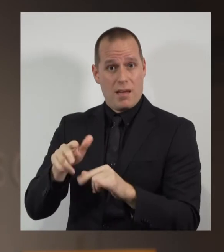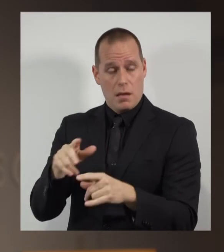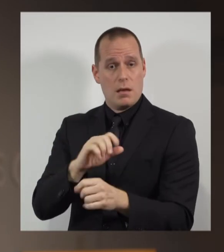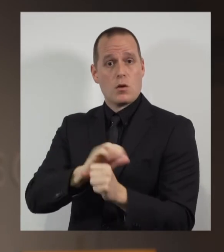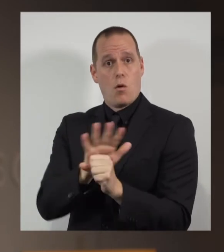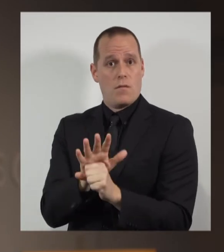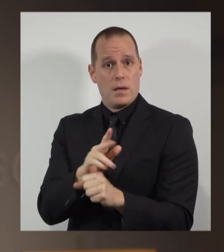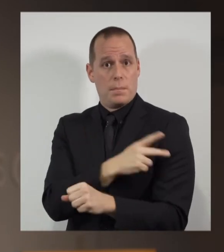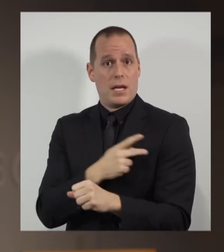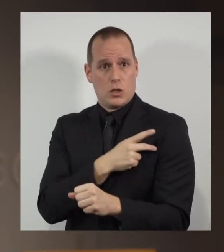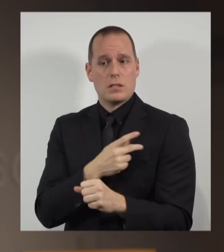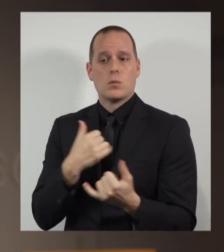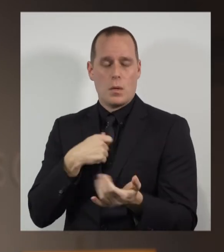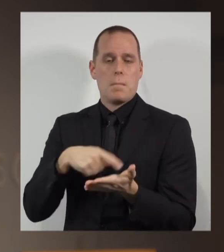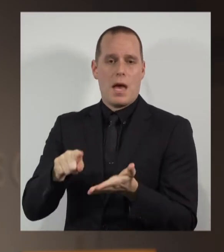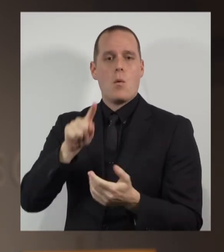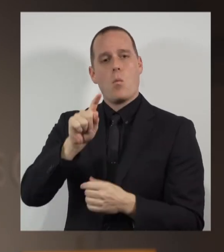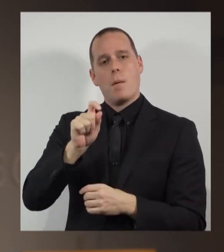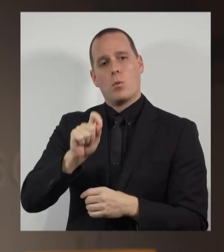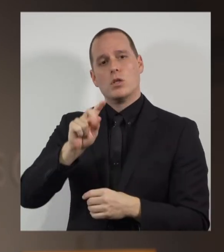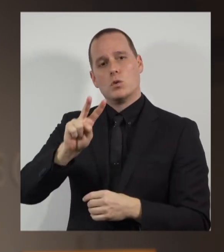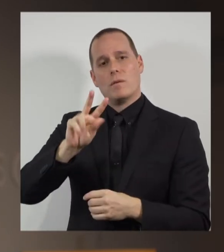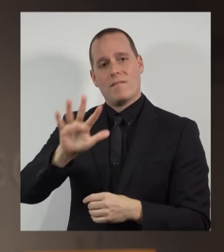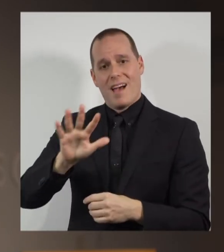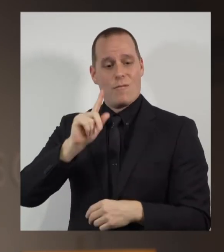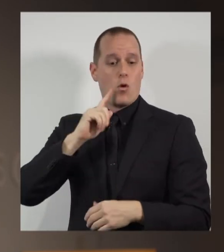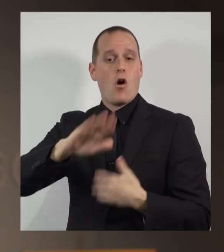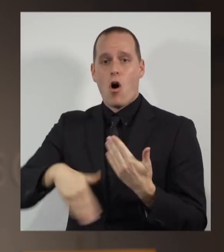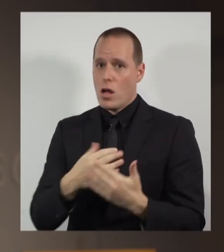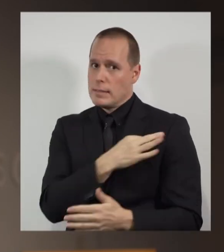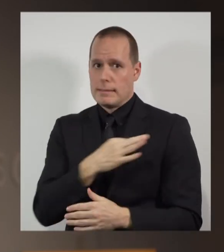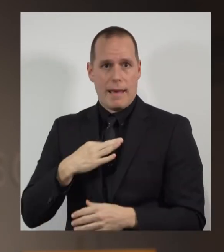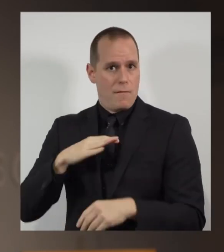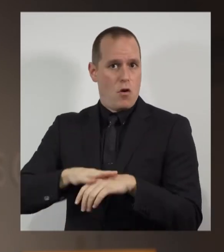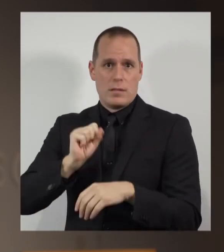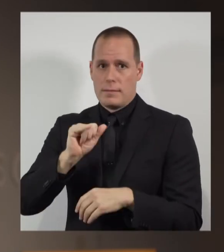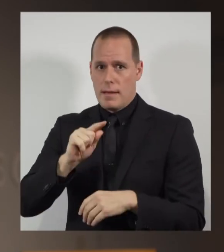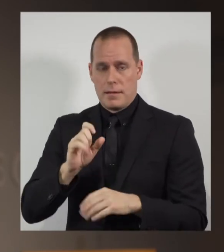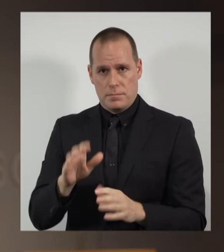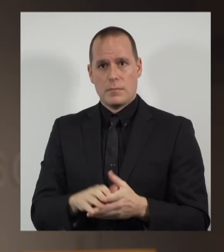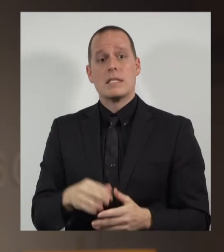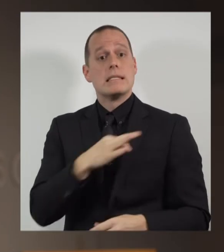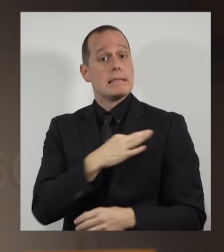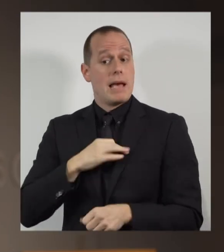Premium Pay at time and a quarter for all hours worked by all staff onsite.